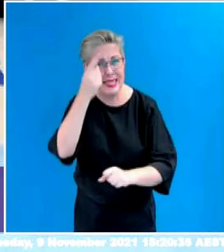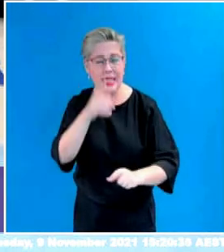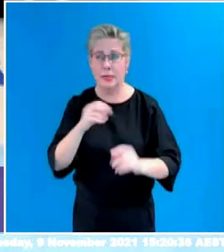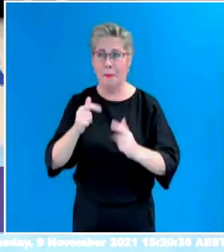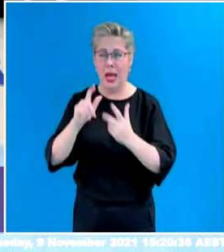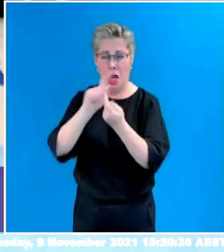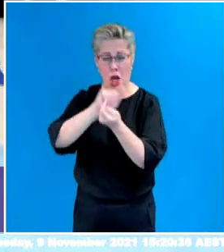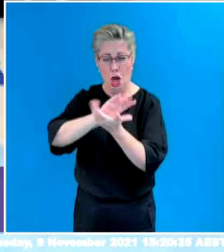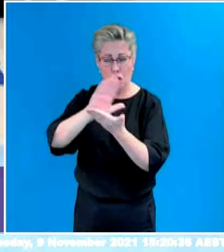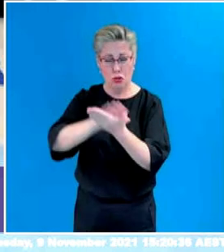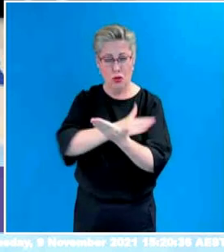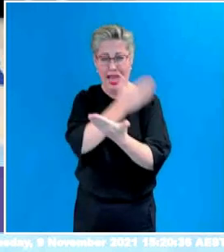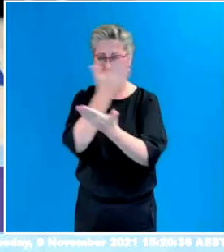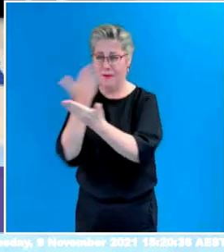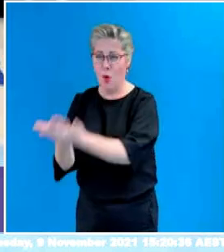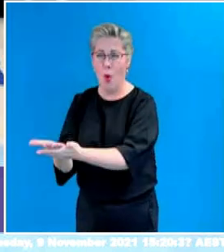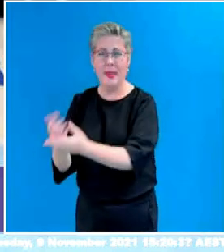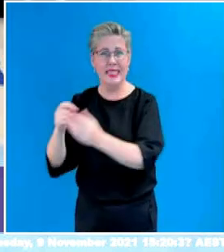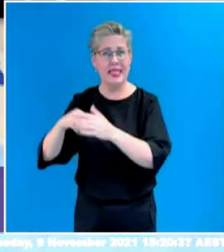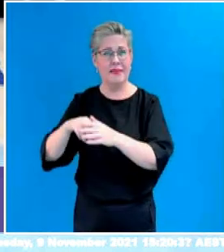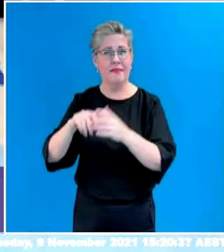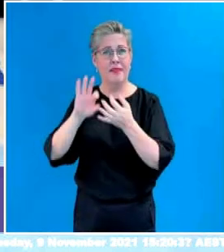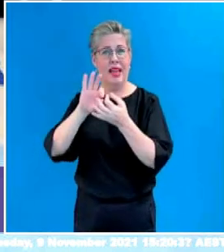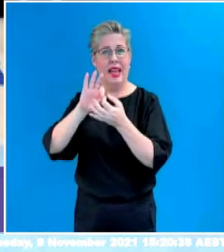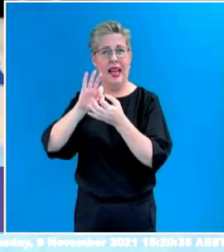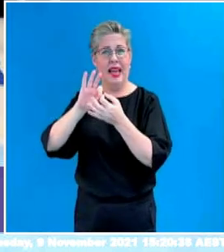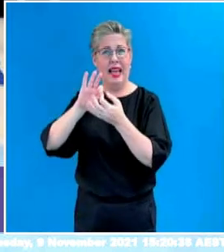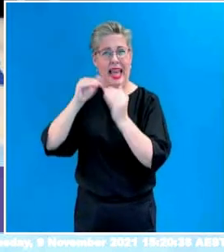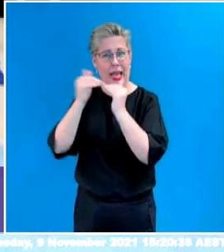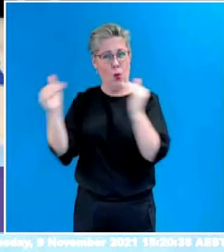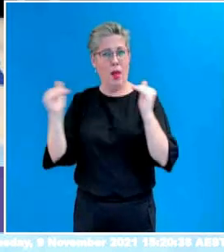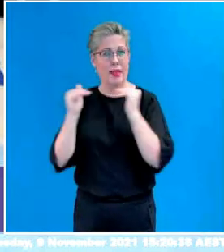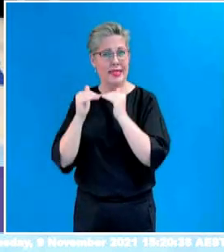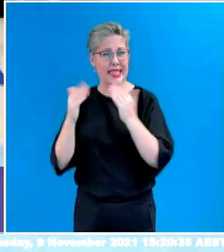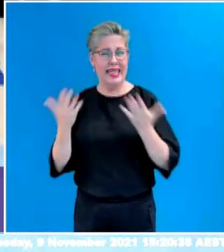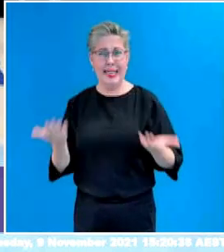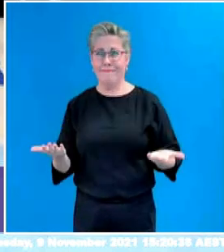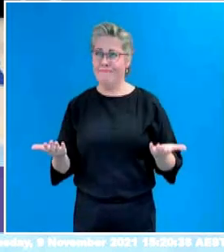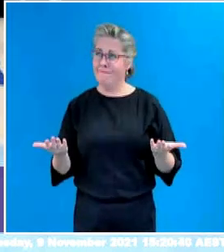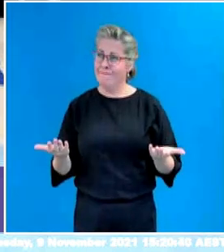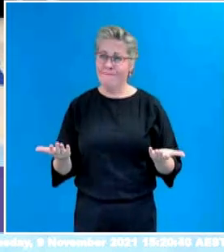But I don't know that it has --- it may be a good descriptive term for the